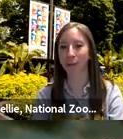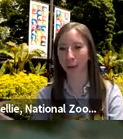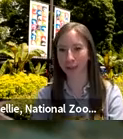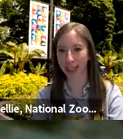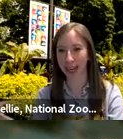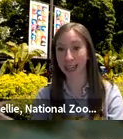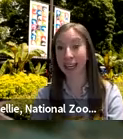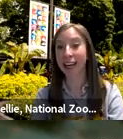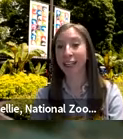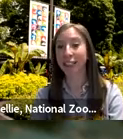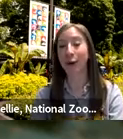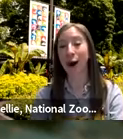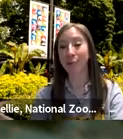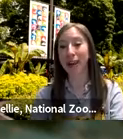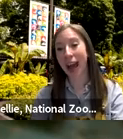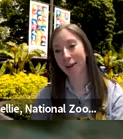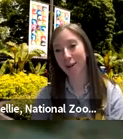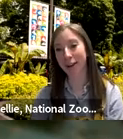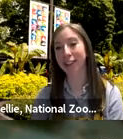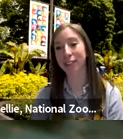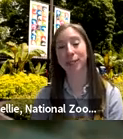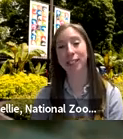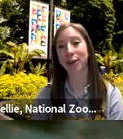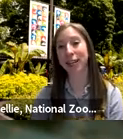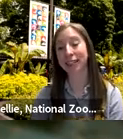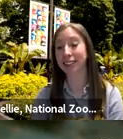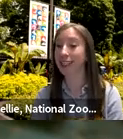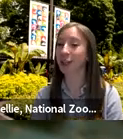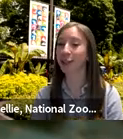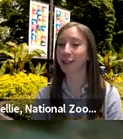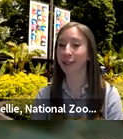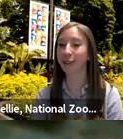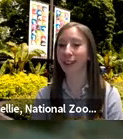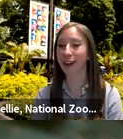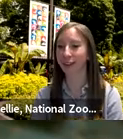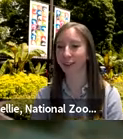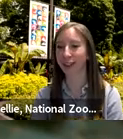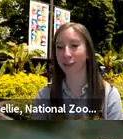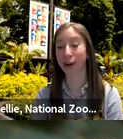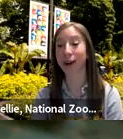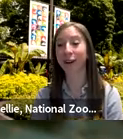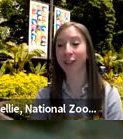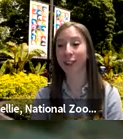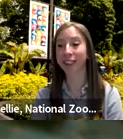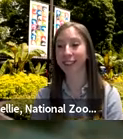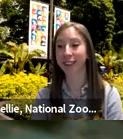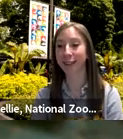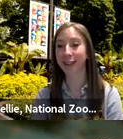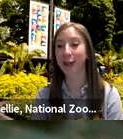bird day. So on behalf of the Smithsonian's National Zoo and Conservation Biology